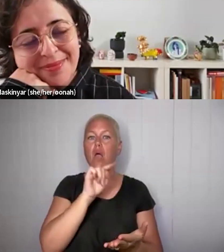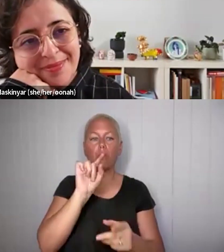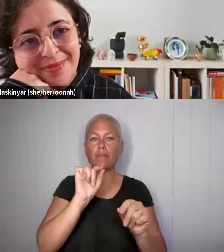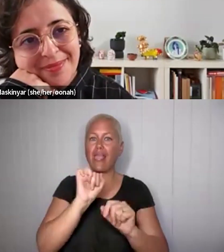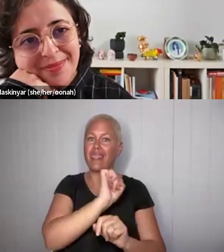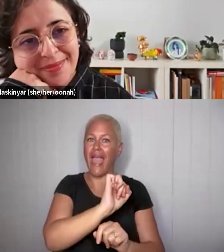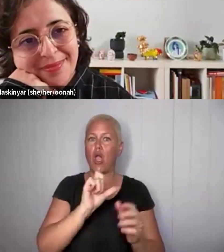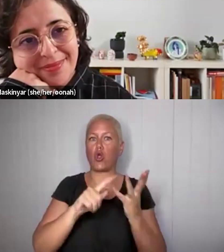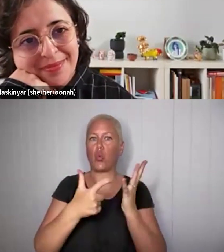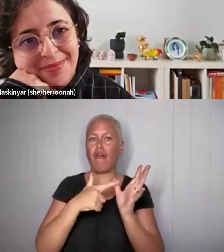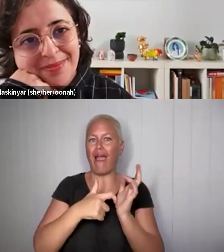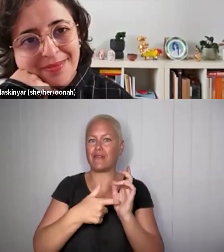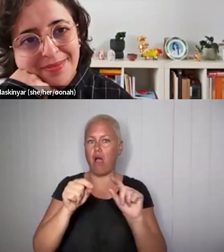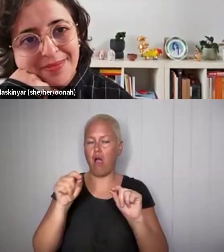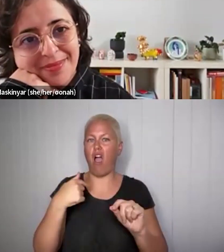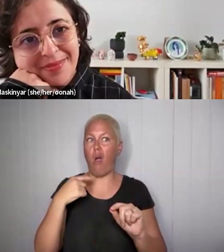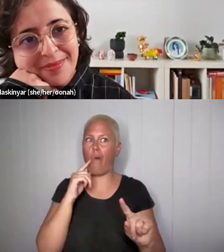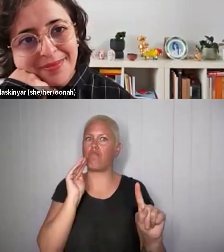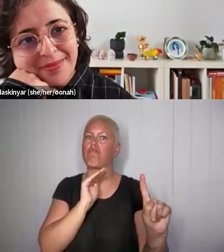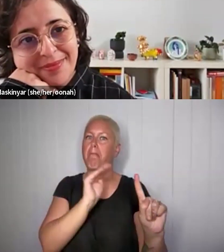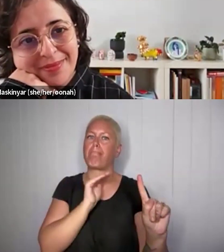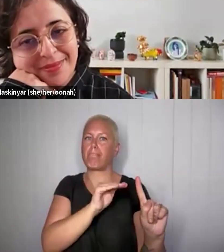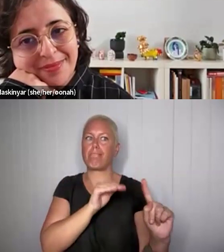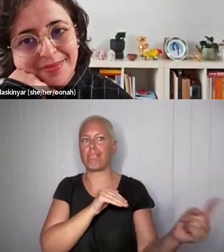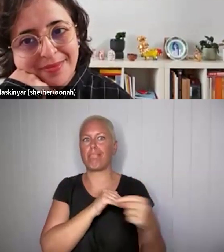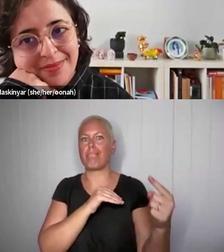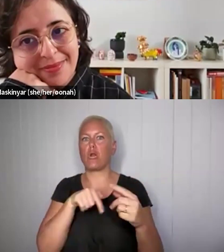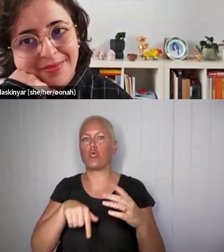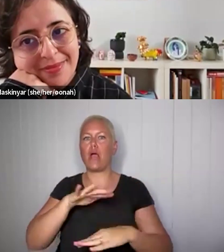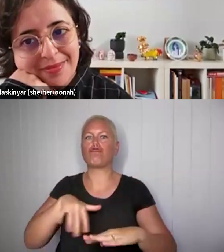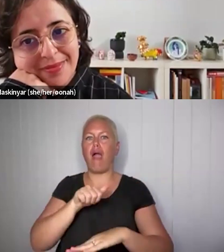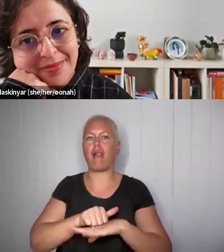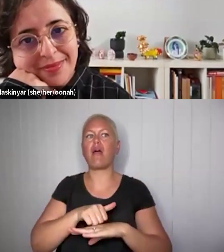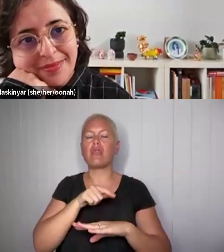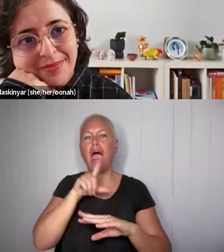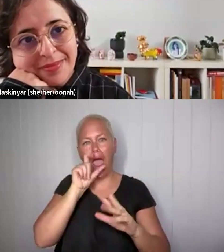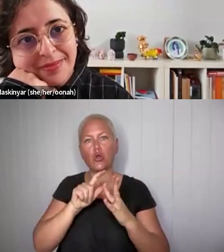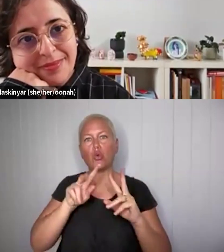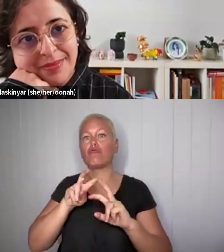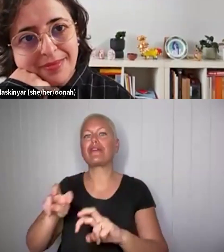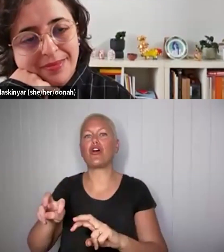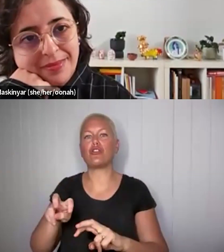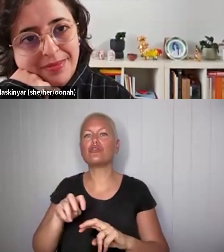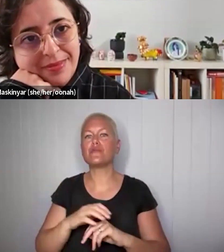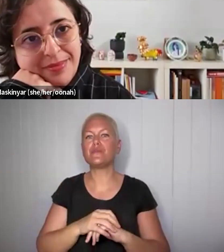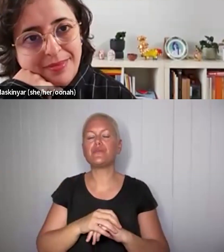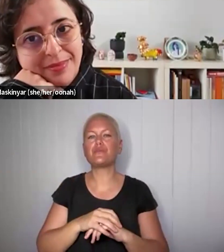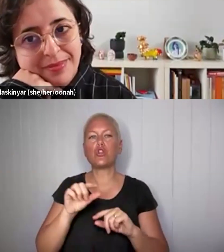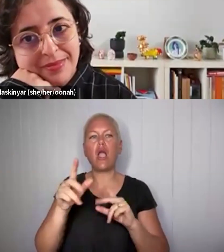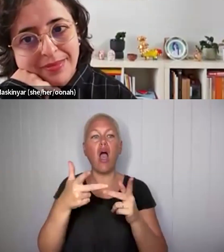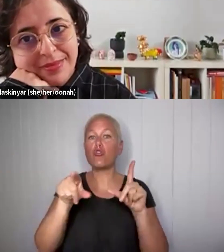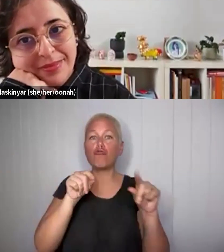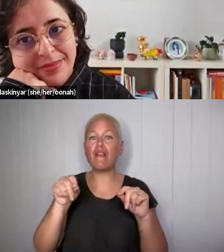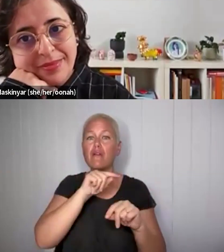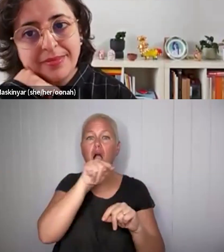and I would harass them to come to Australia and have a look. They come most years,